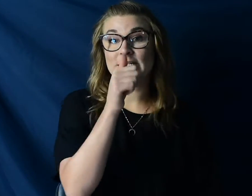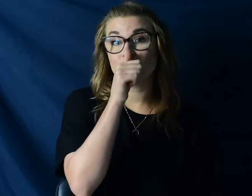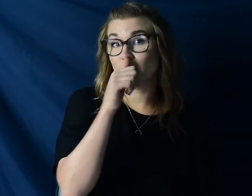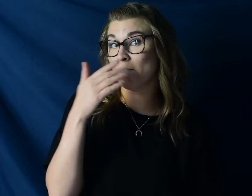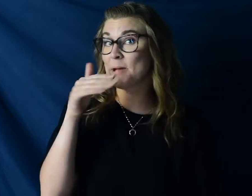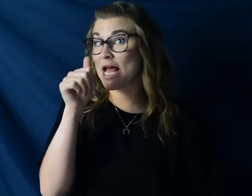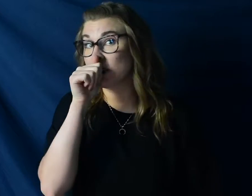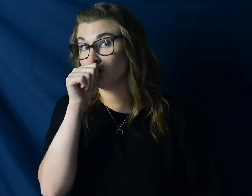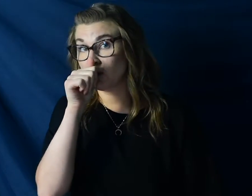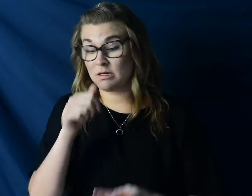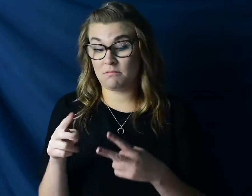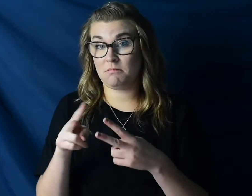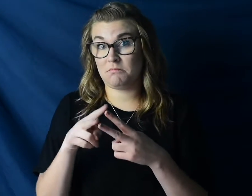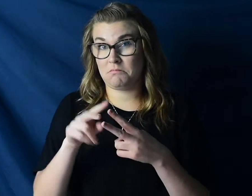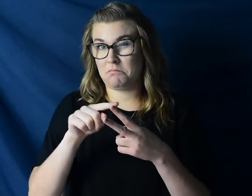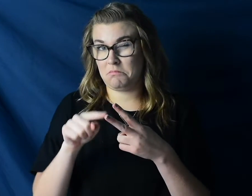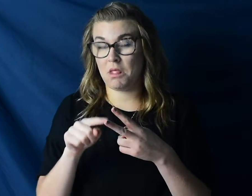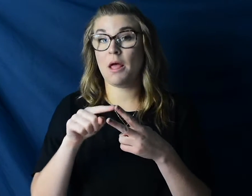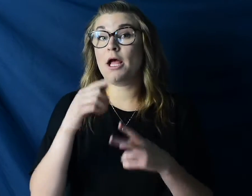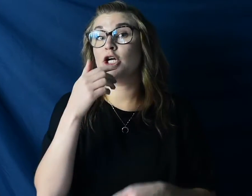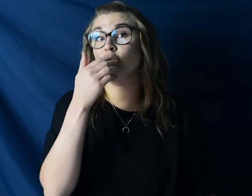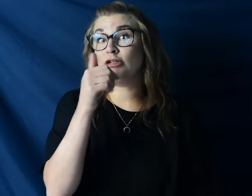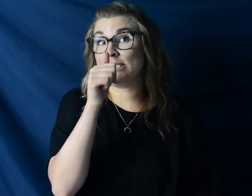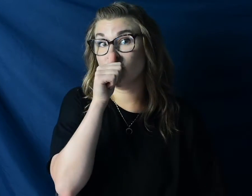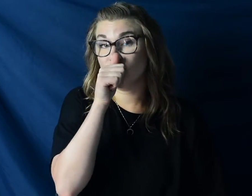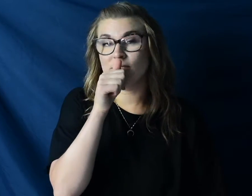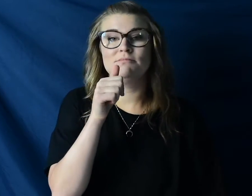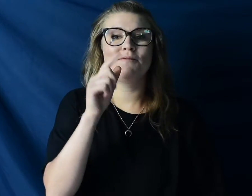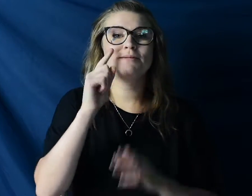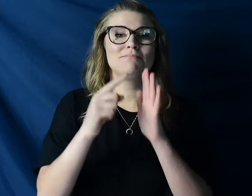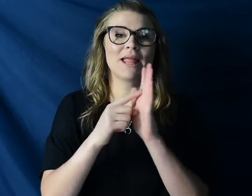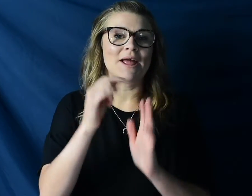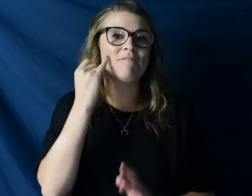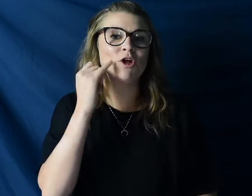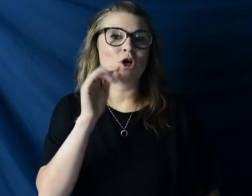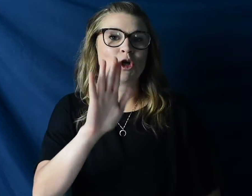is good secret and bad secret. Good secret, for example,